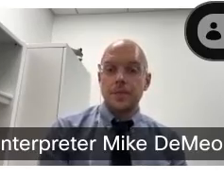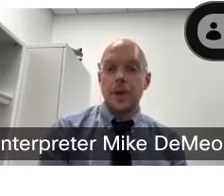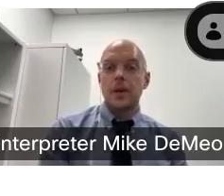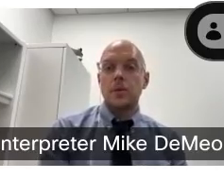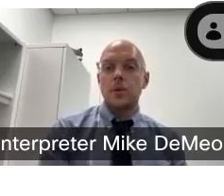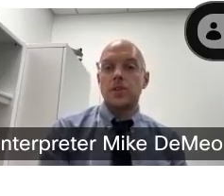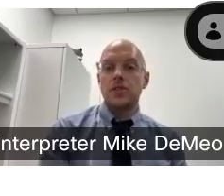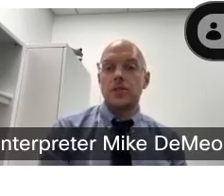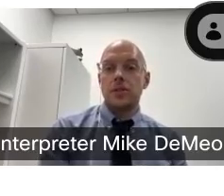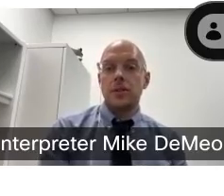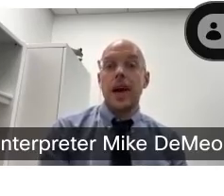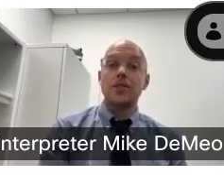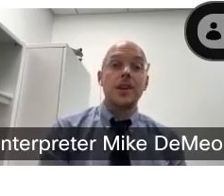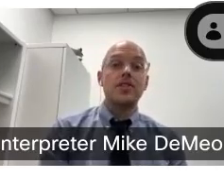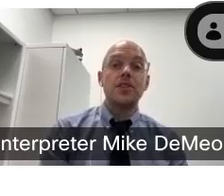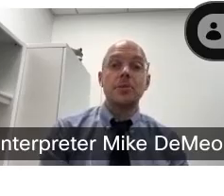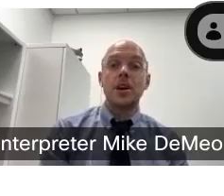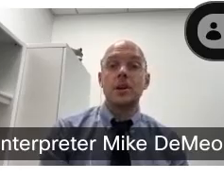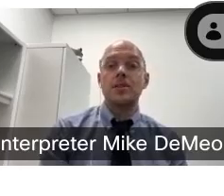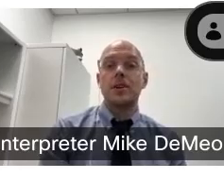which actually has just become easier